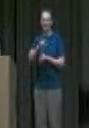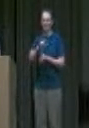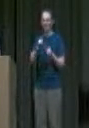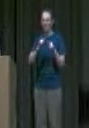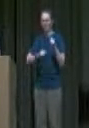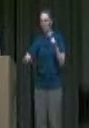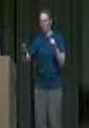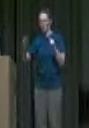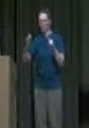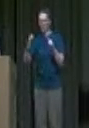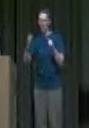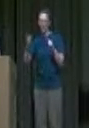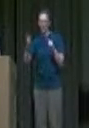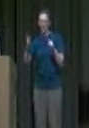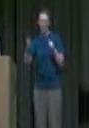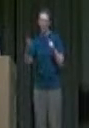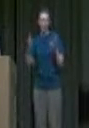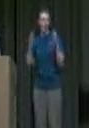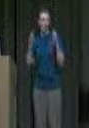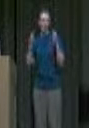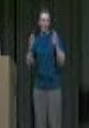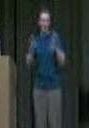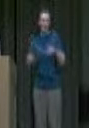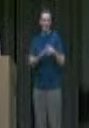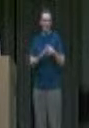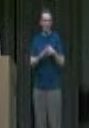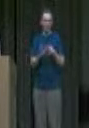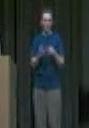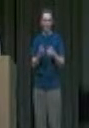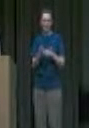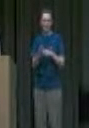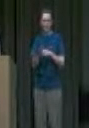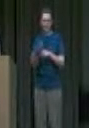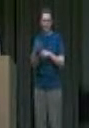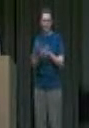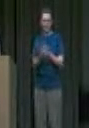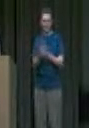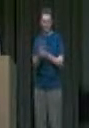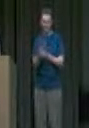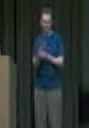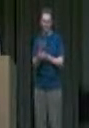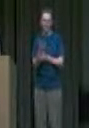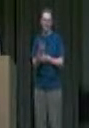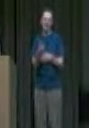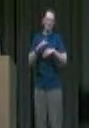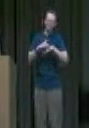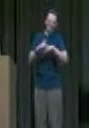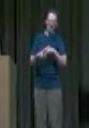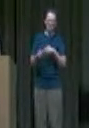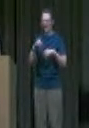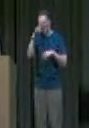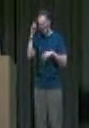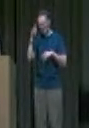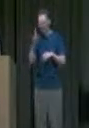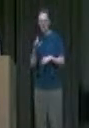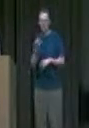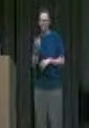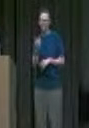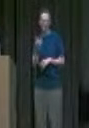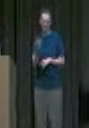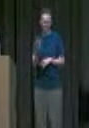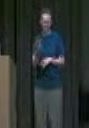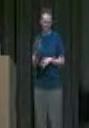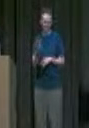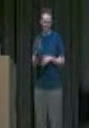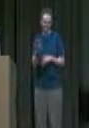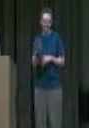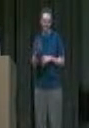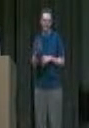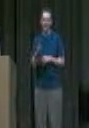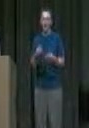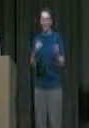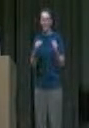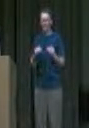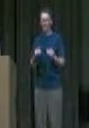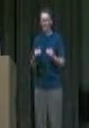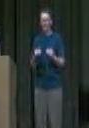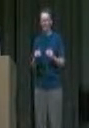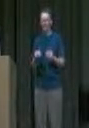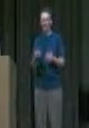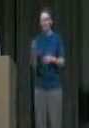we're to uh begin next spring uh Su early summer uh 2024 and uh the the two drudging season then